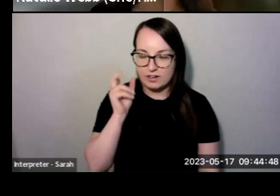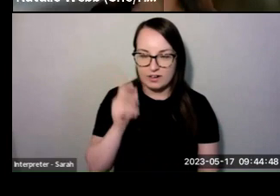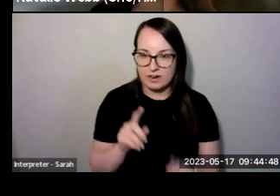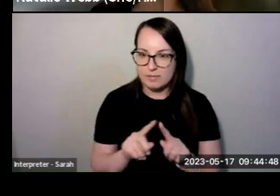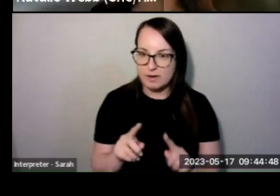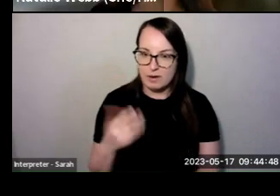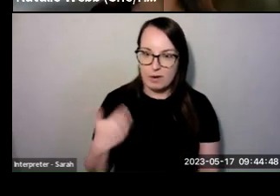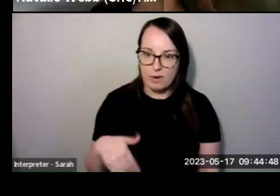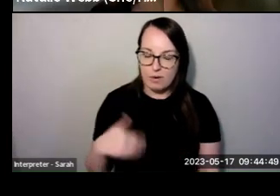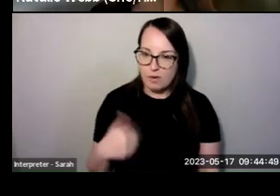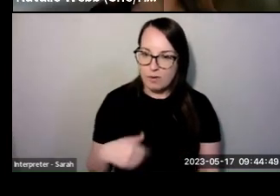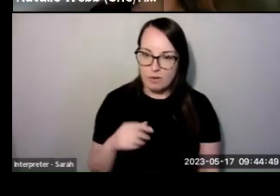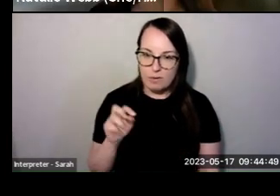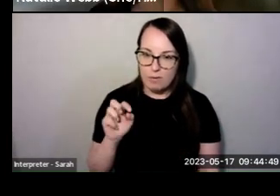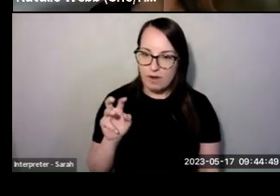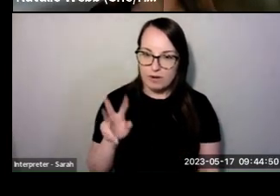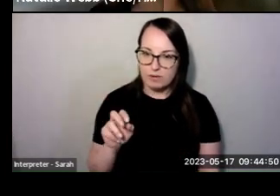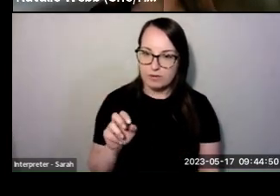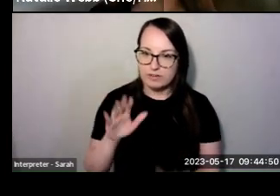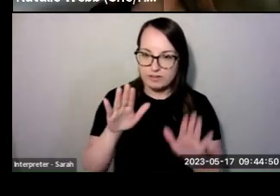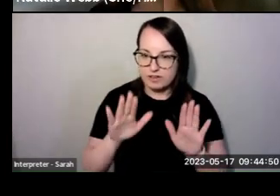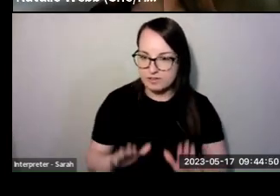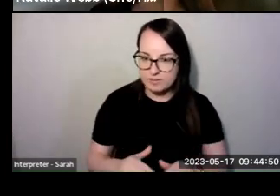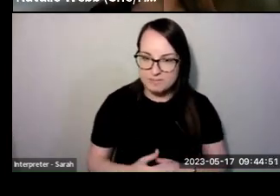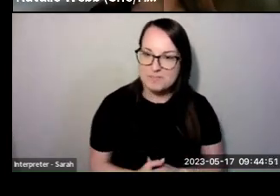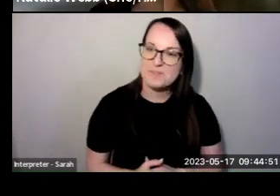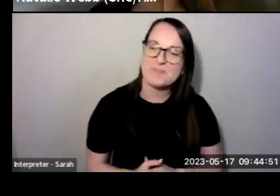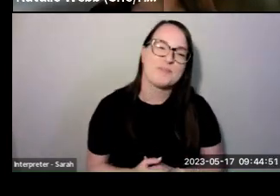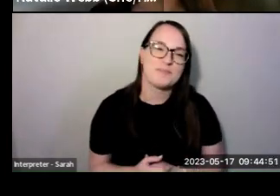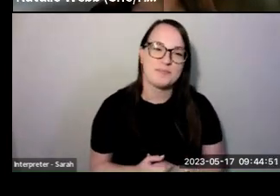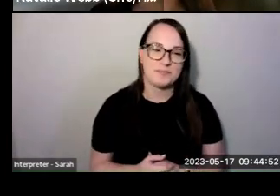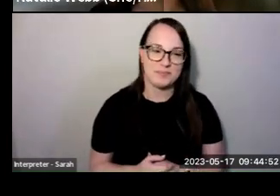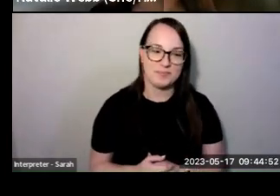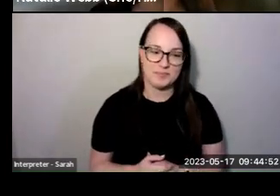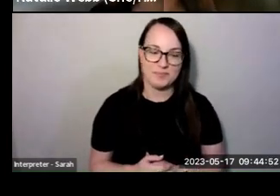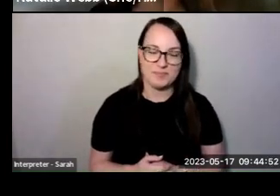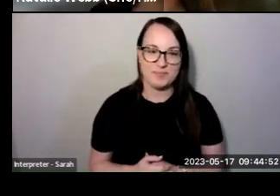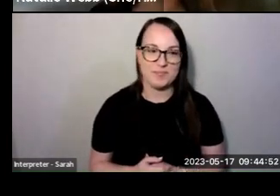I know I have heard it already, but